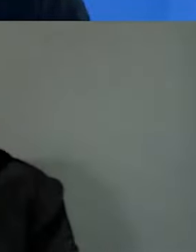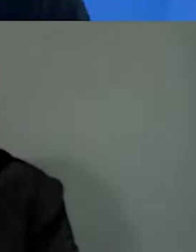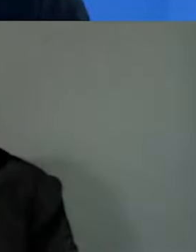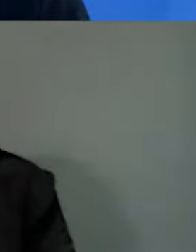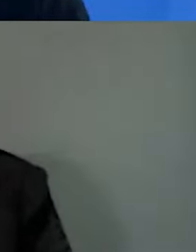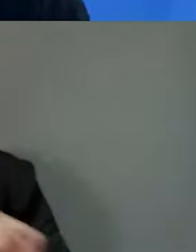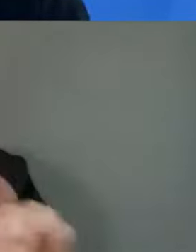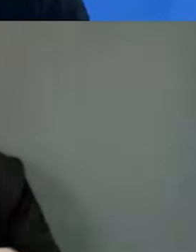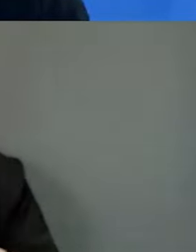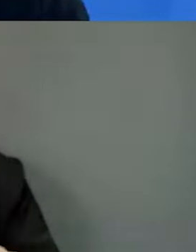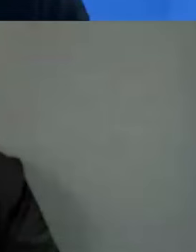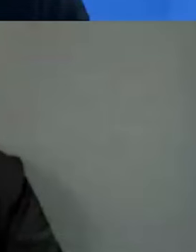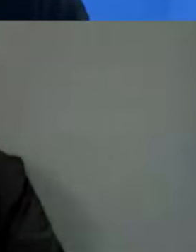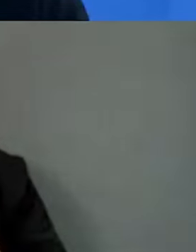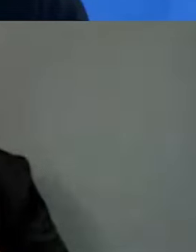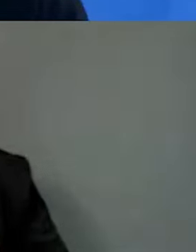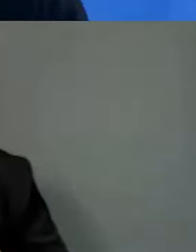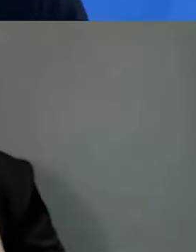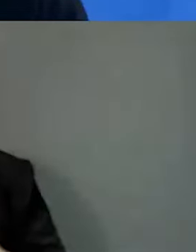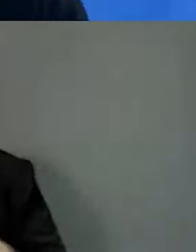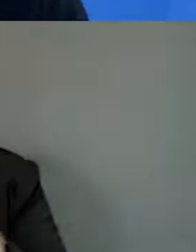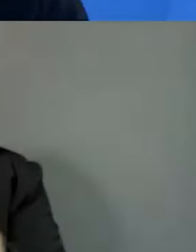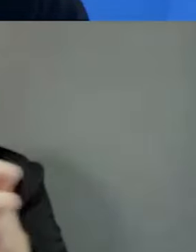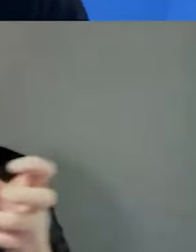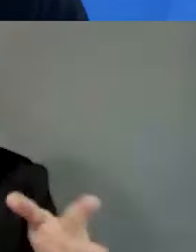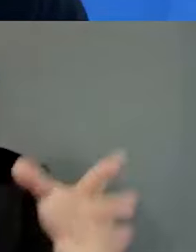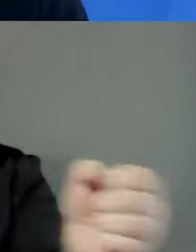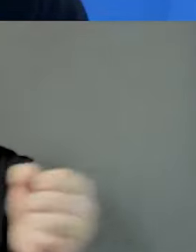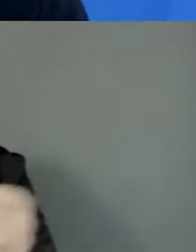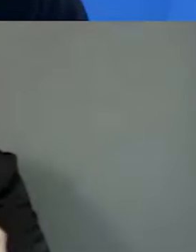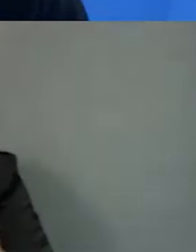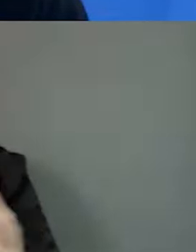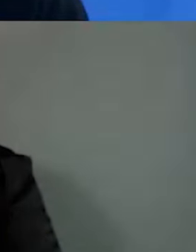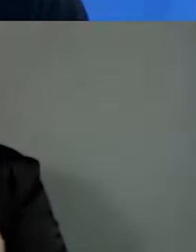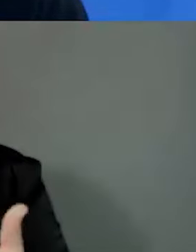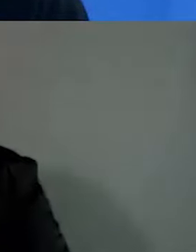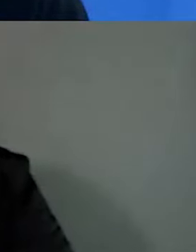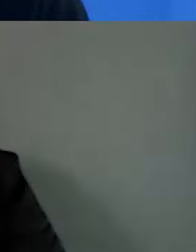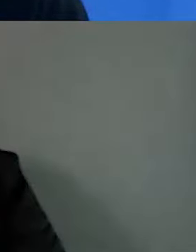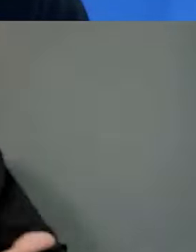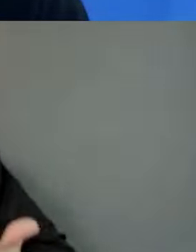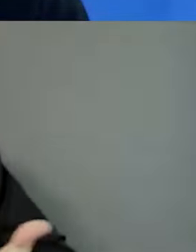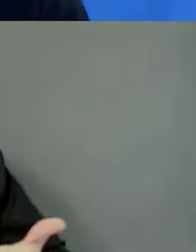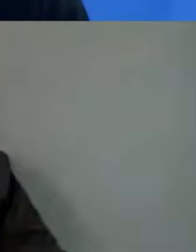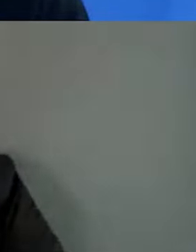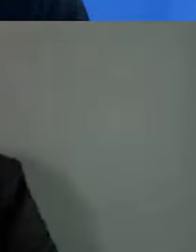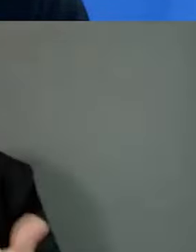able to pull information from an existing document and put it into a new one that you're creating.